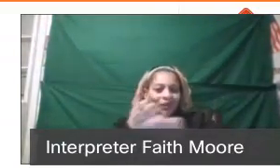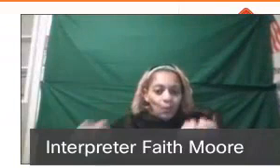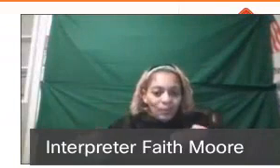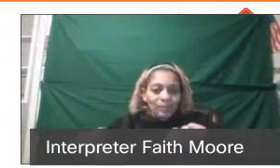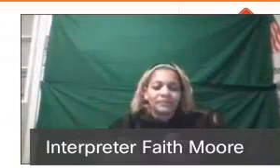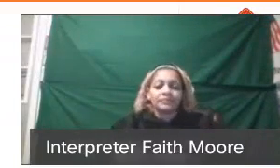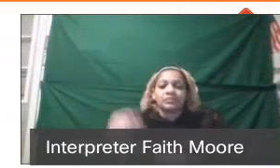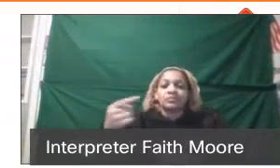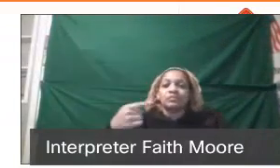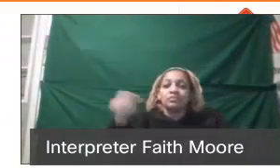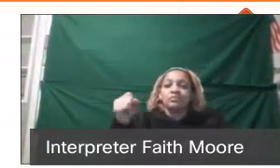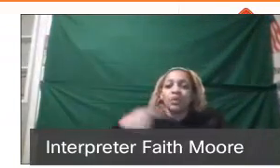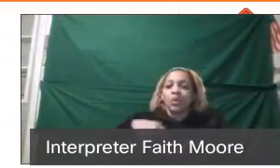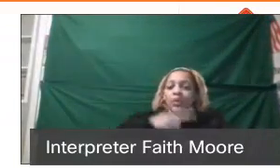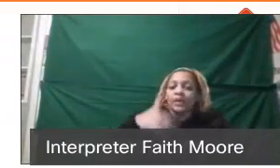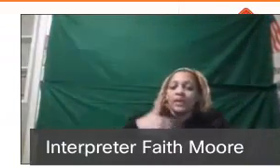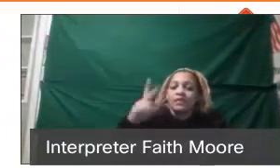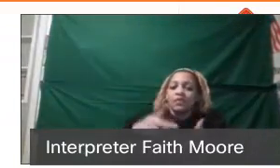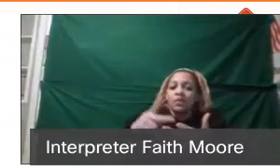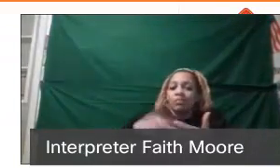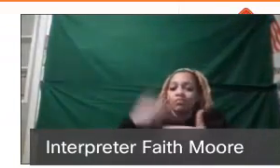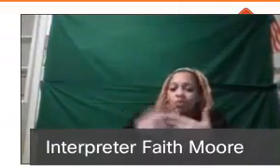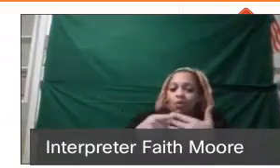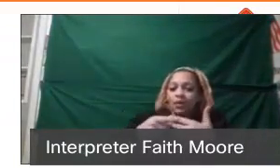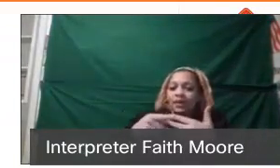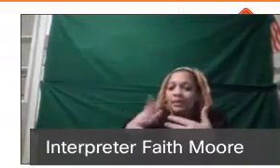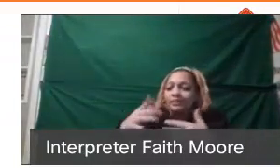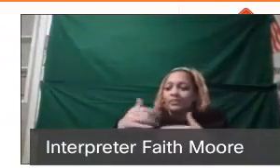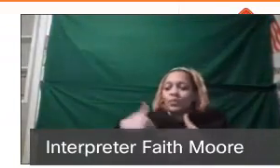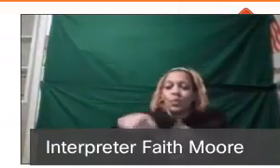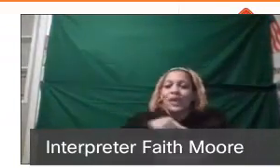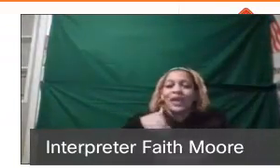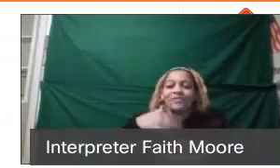And basically there's tablets for various types of design vehicles.